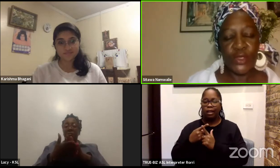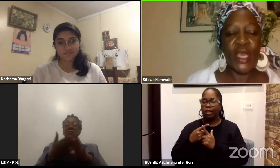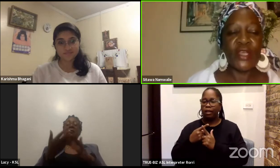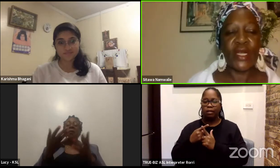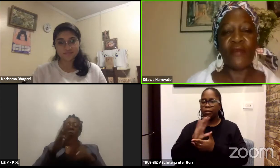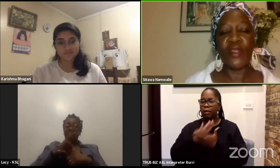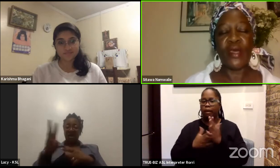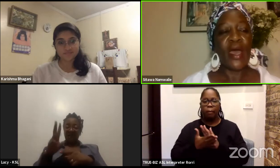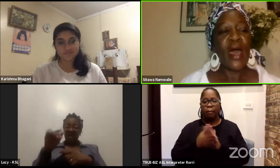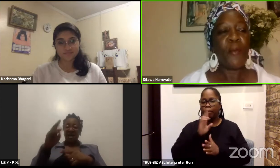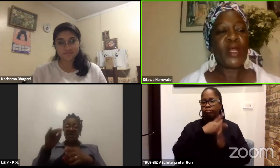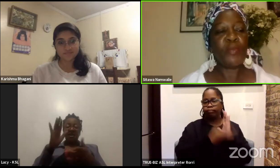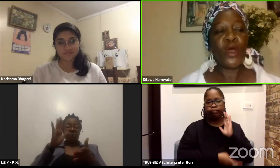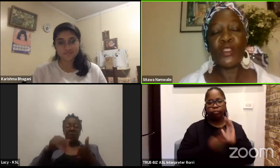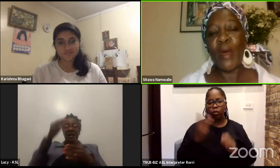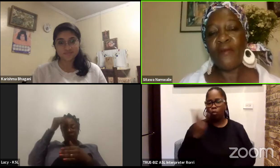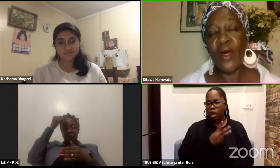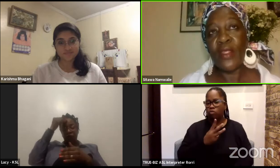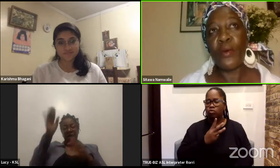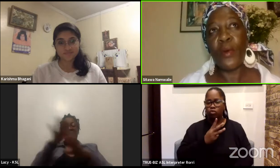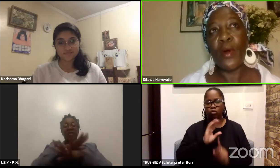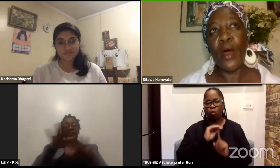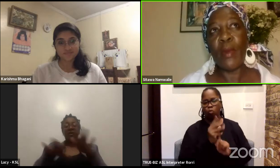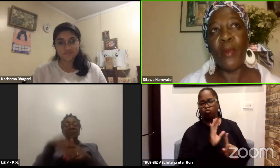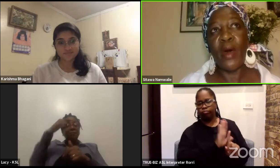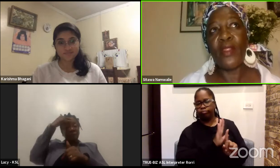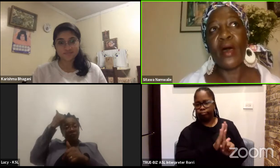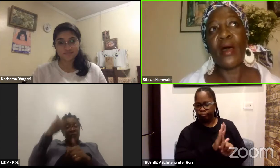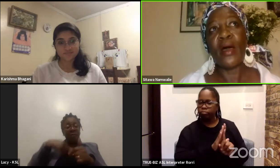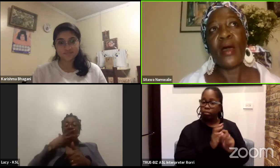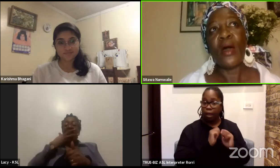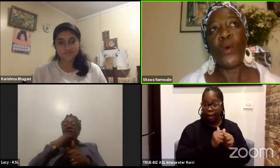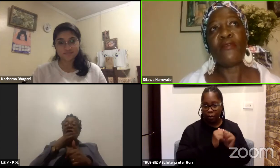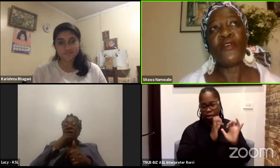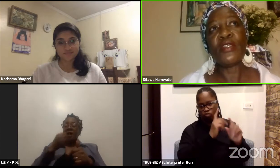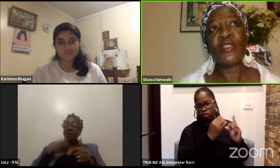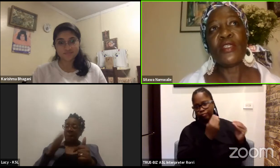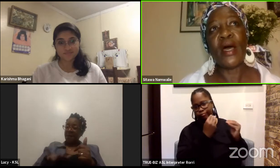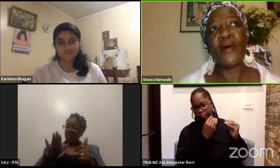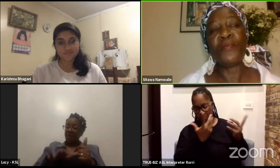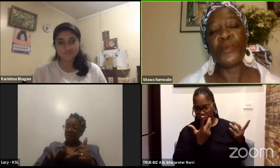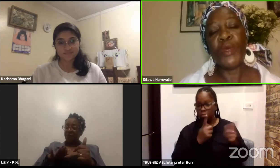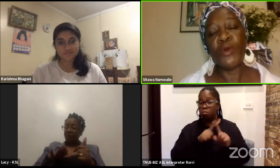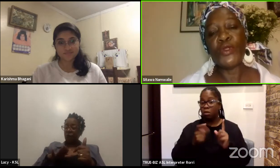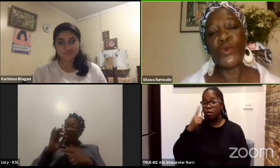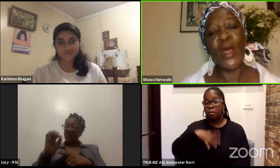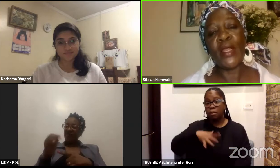with the education and everything but because my father and my mother were the first people to do well